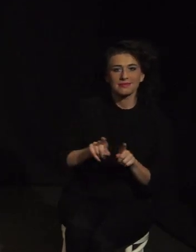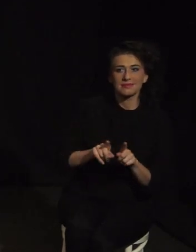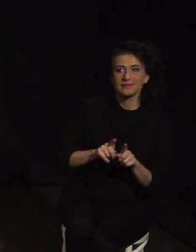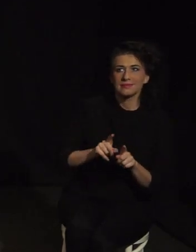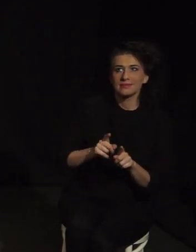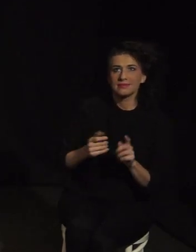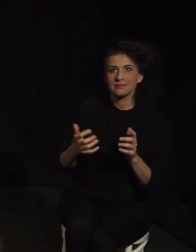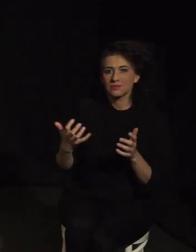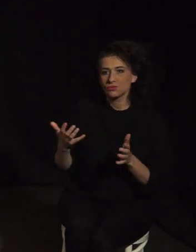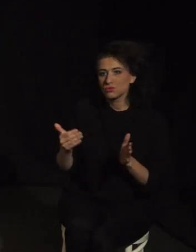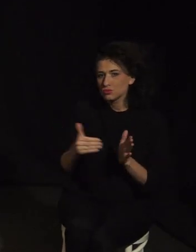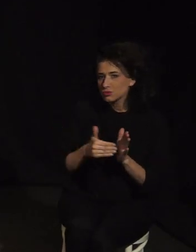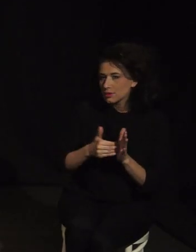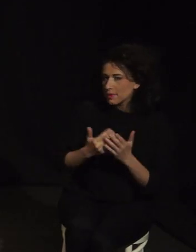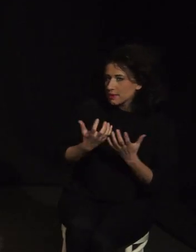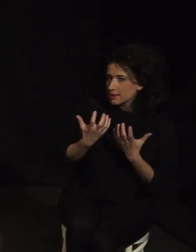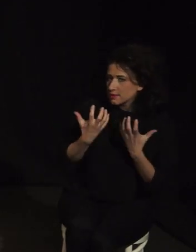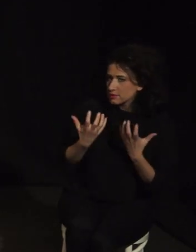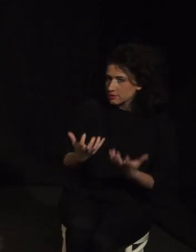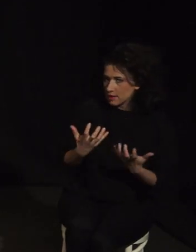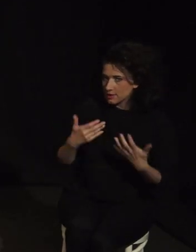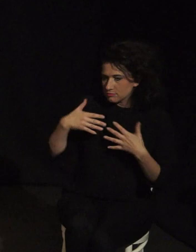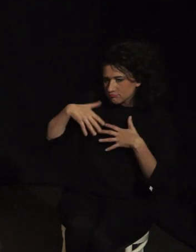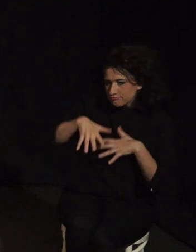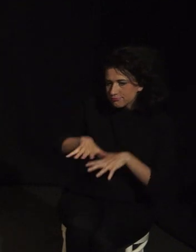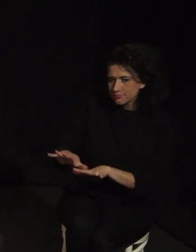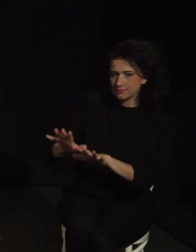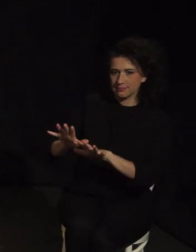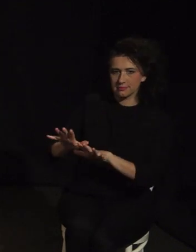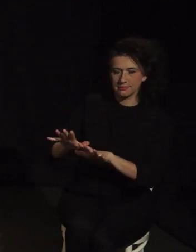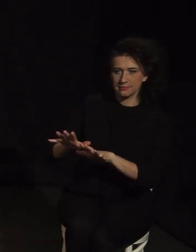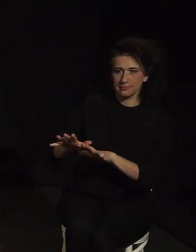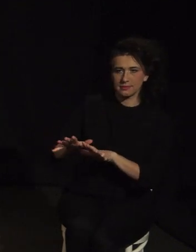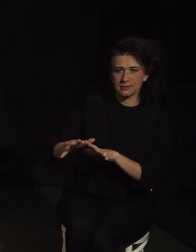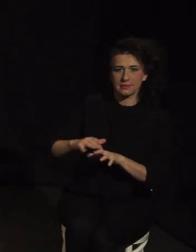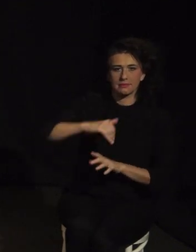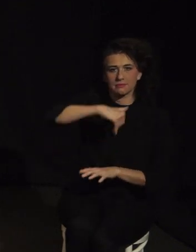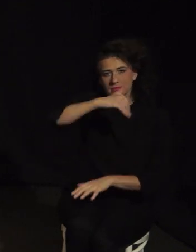You have to enter the musicality of this language,